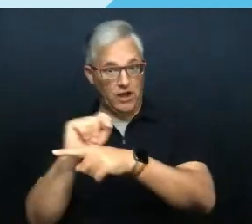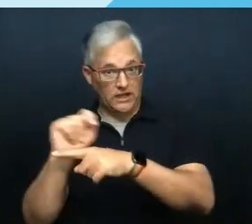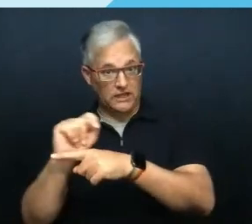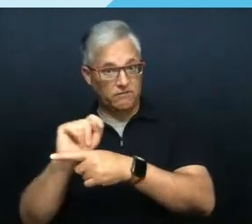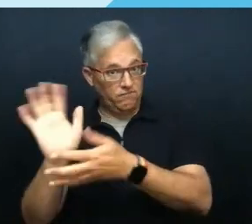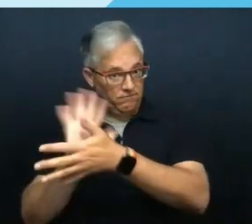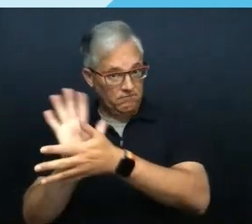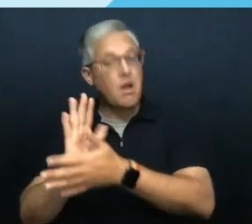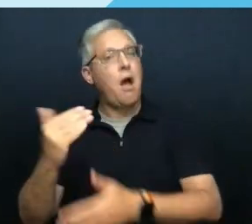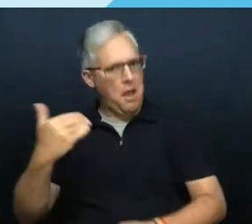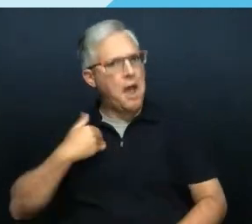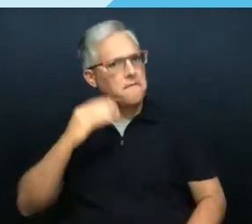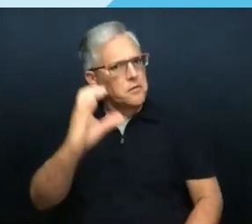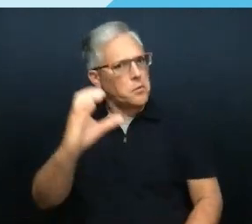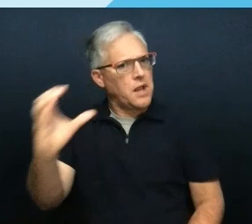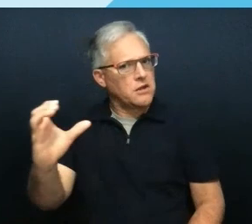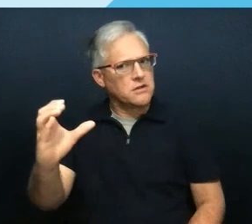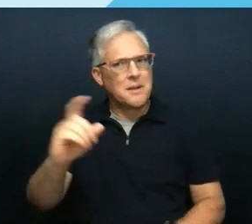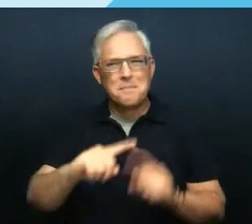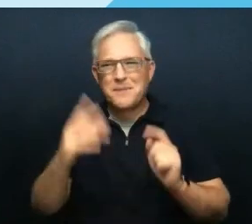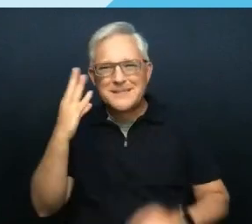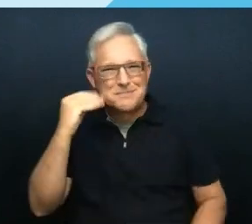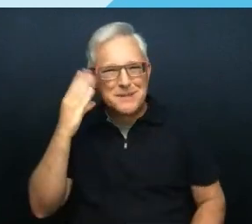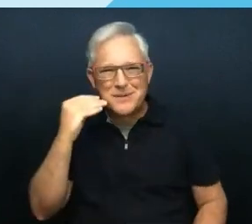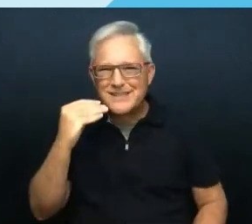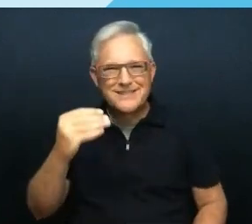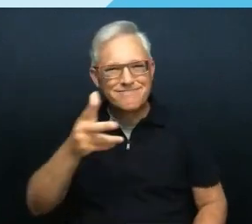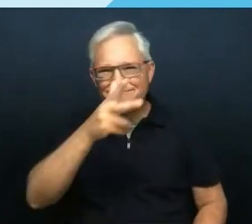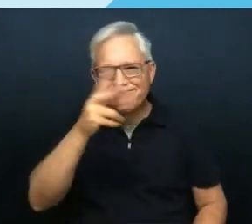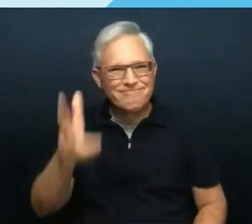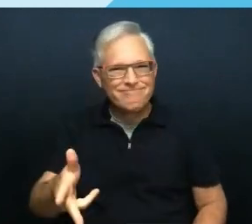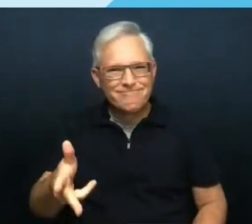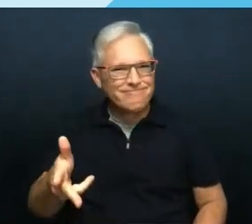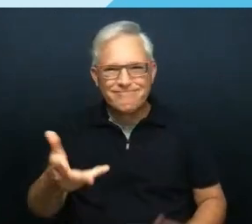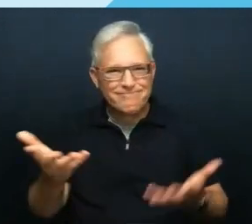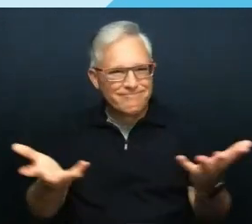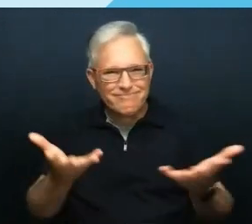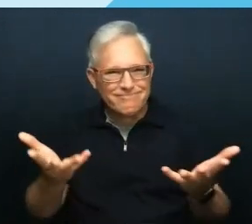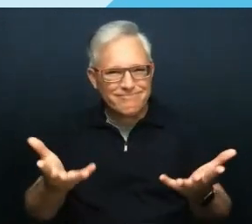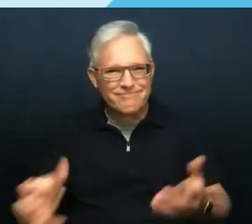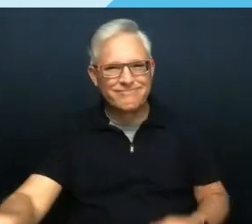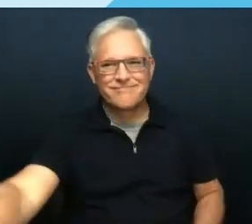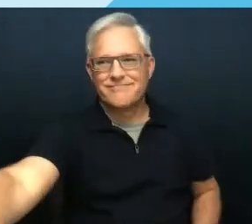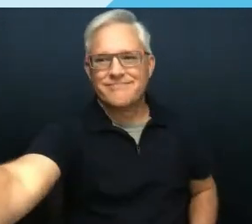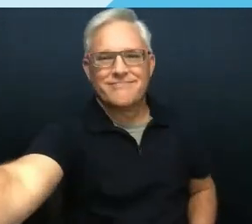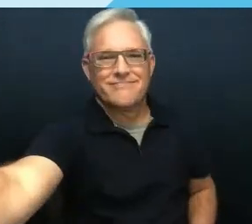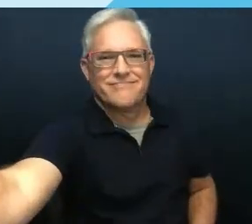the training catalog user experience was improved because of the feedback that I was able